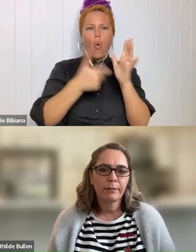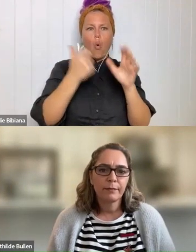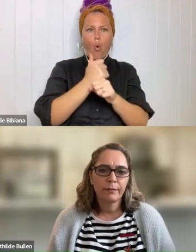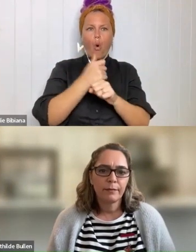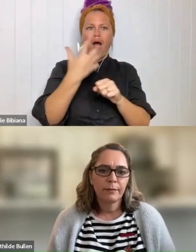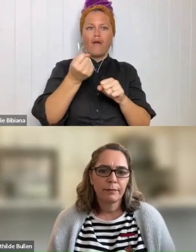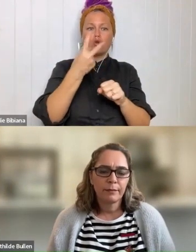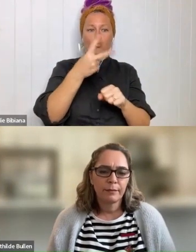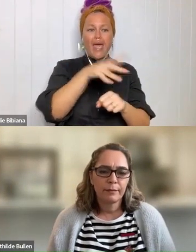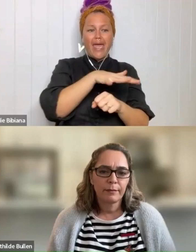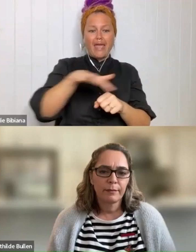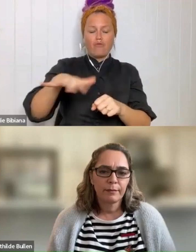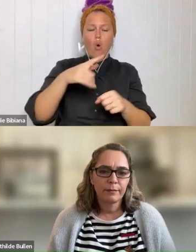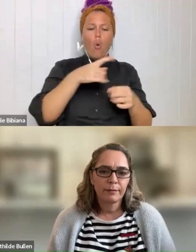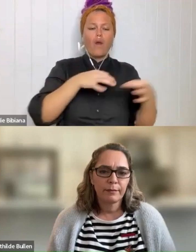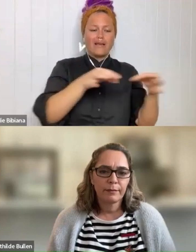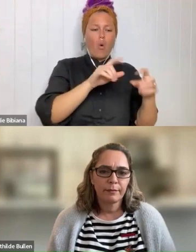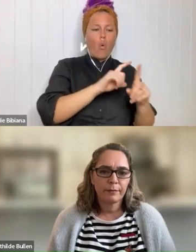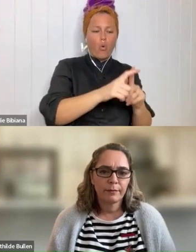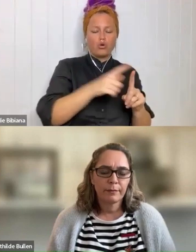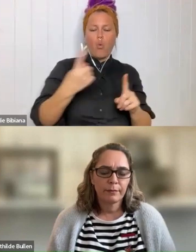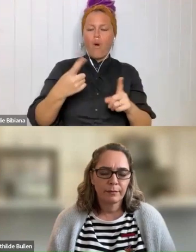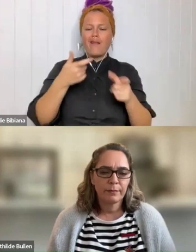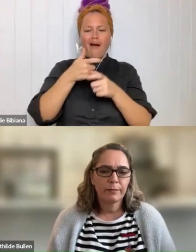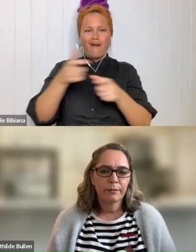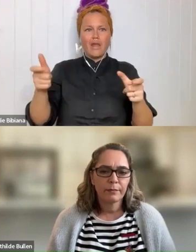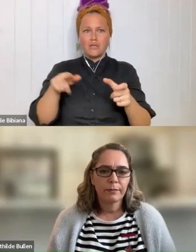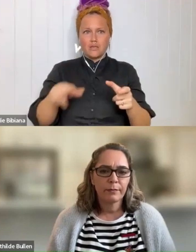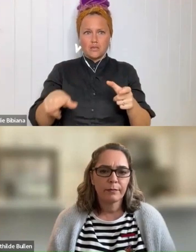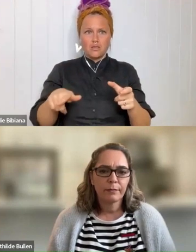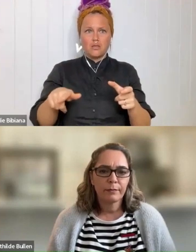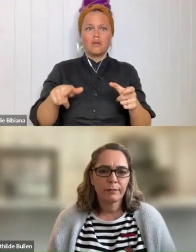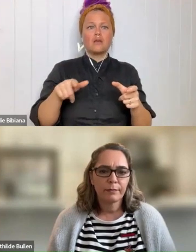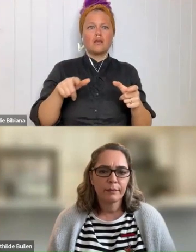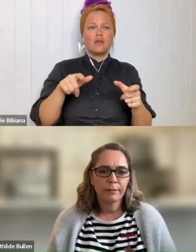organizational culture. One is governance. The it and there are